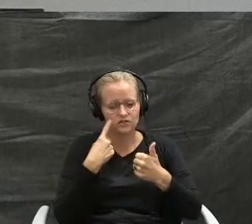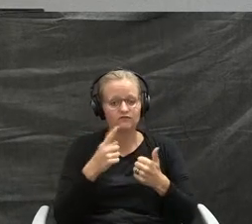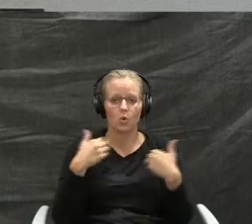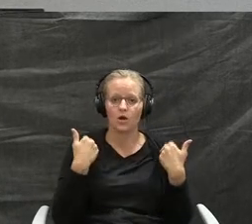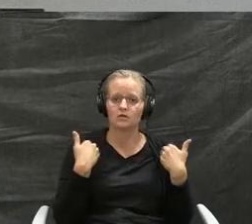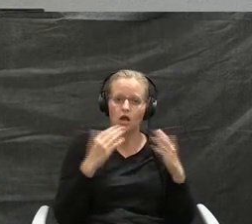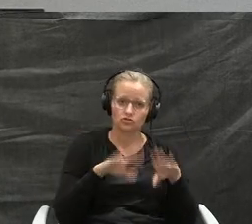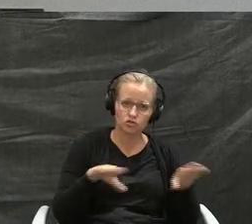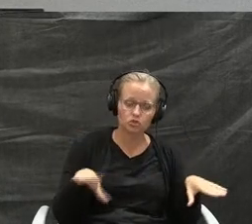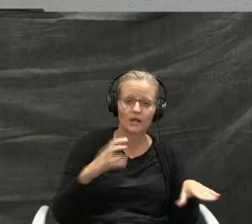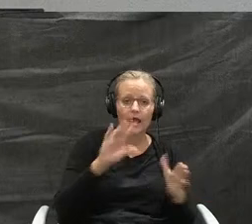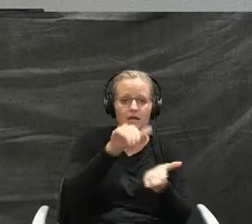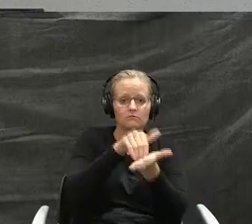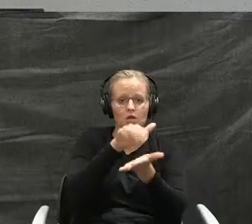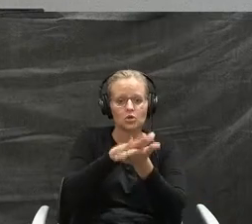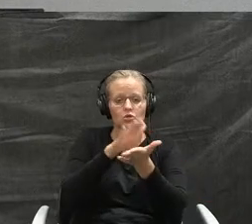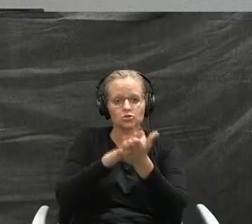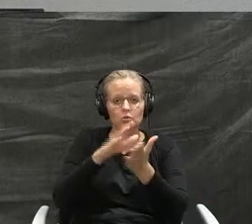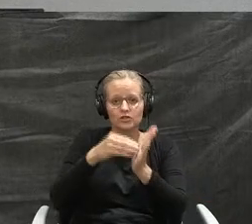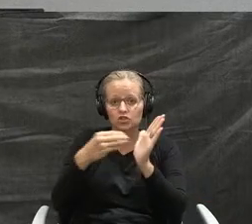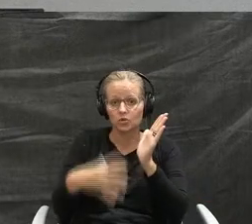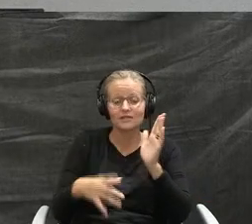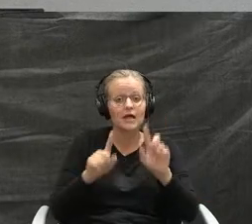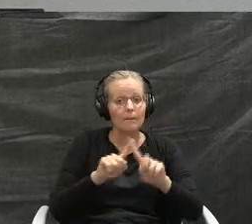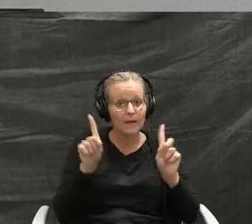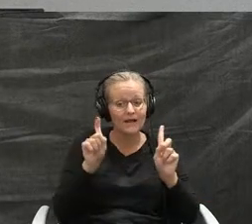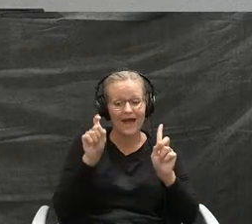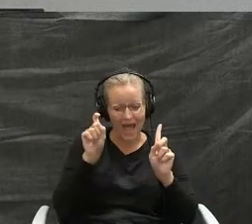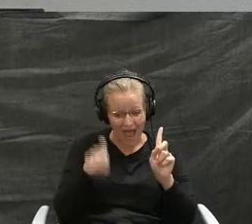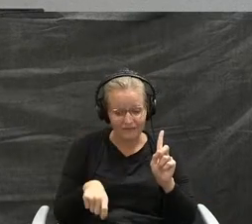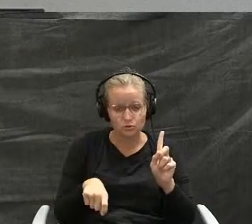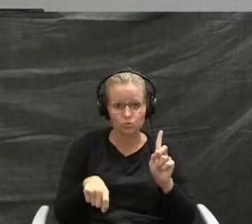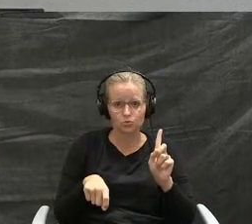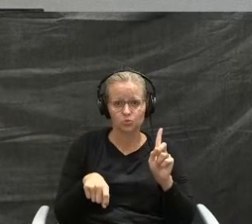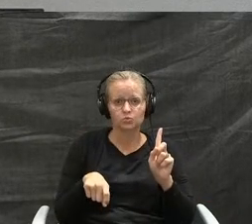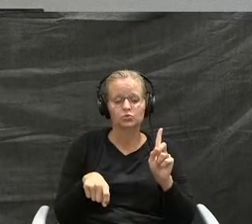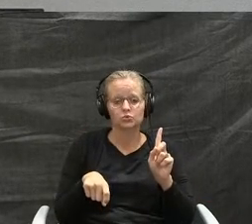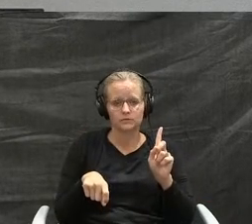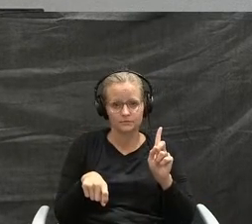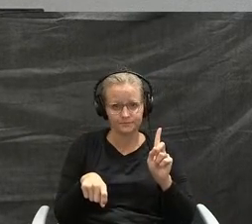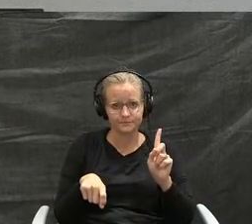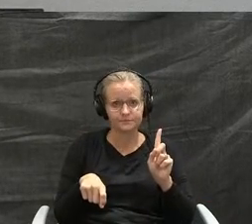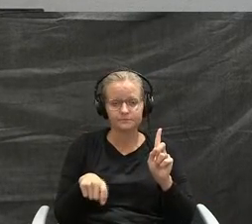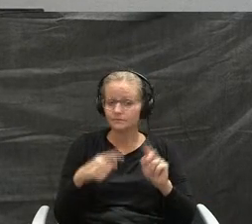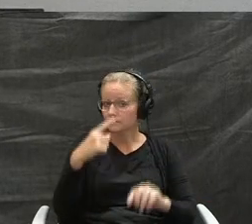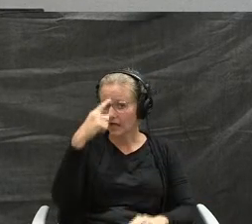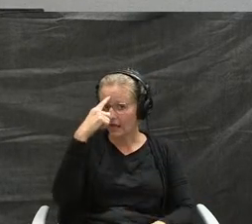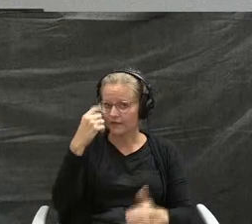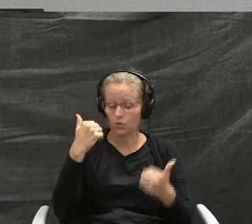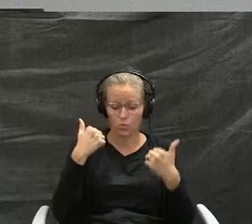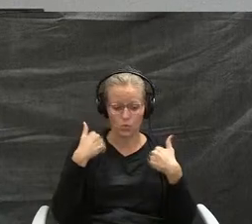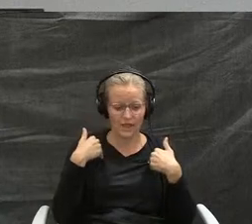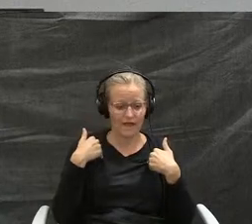school students, but we have to do that. I think we have pretty much general agreement among